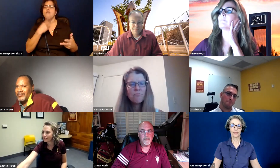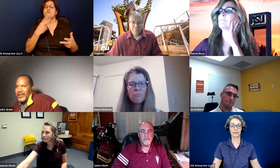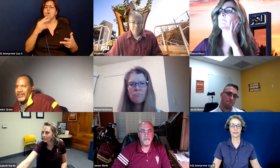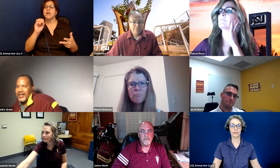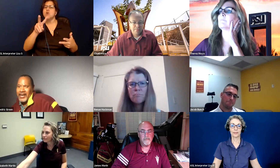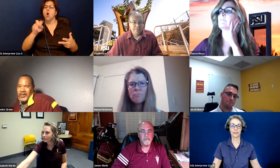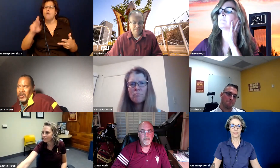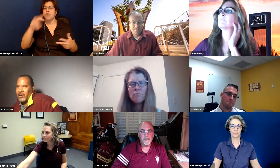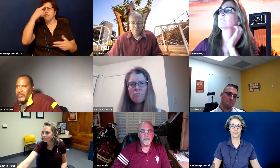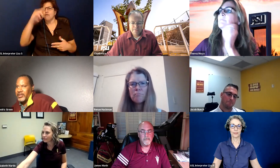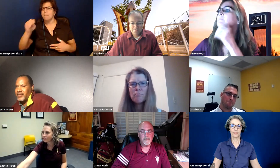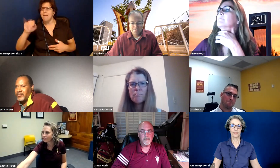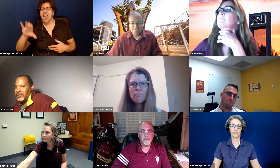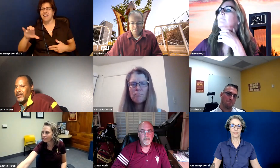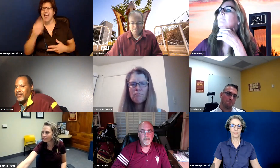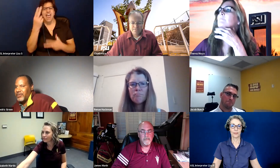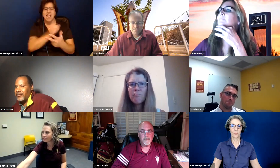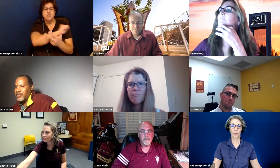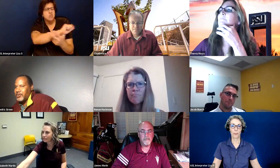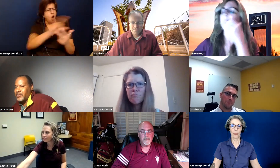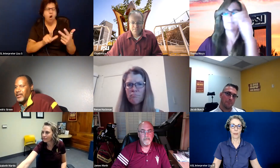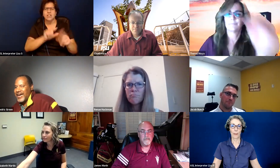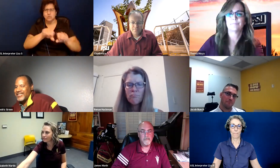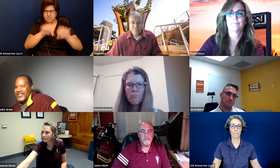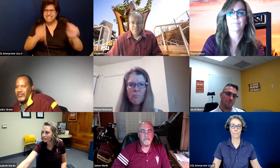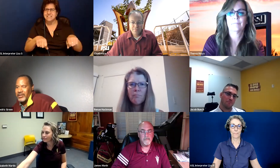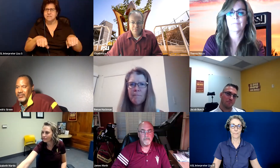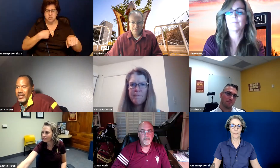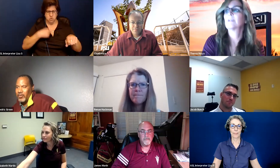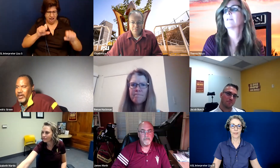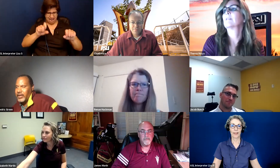because I use all of those systems. So I have to be able to access them in some type of way.